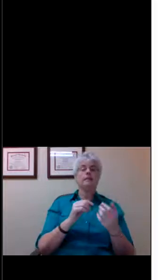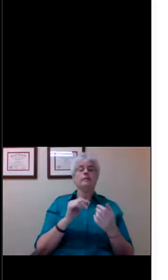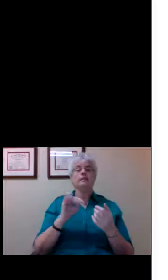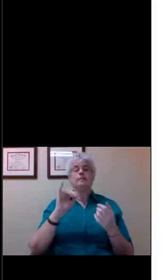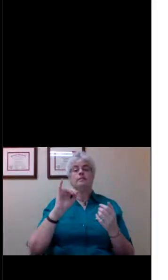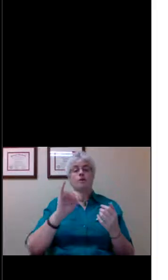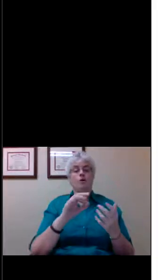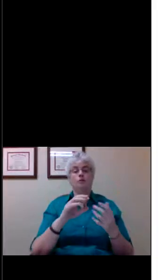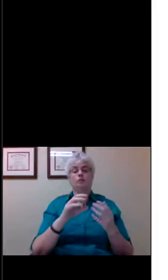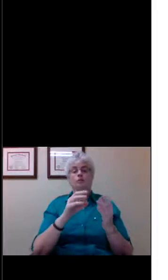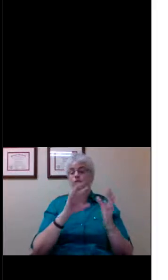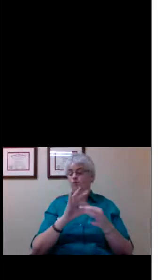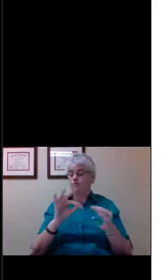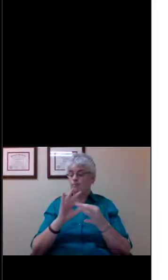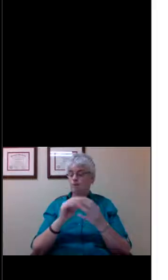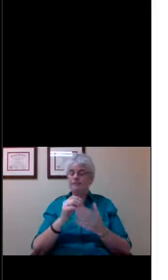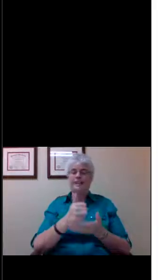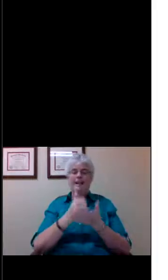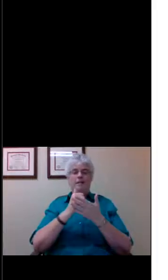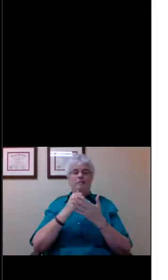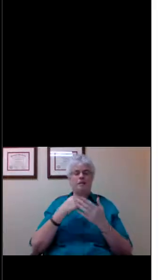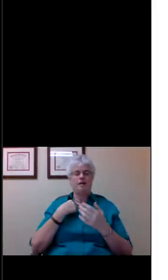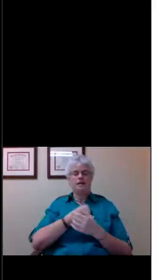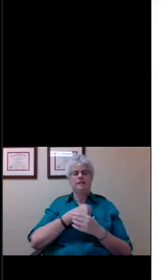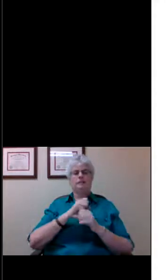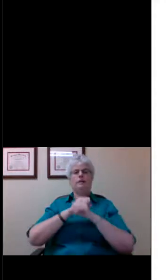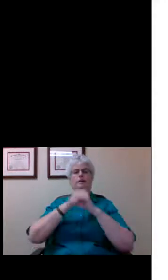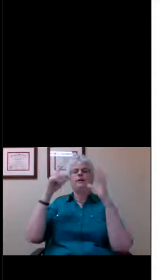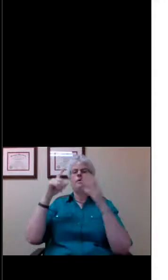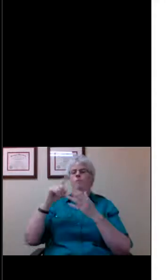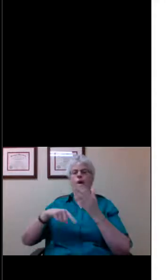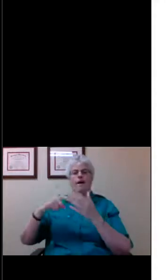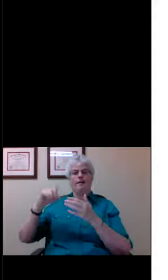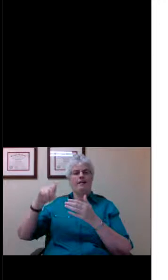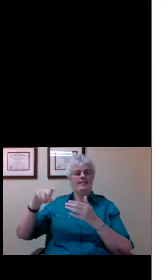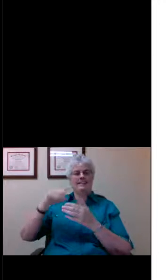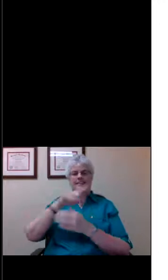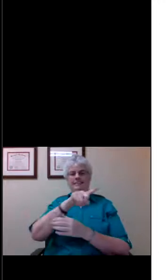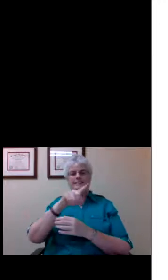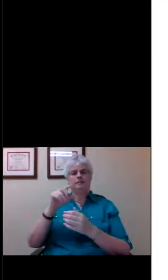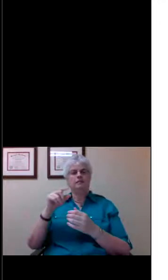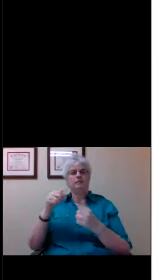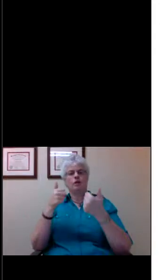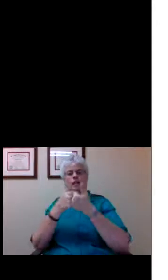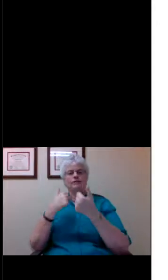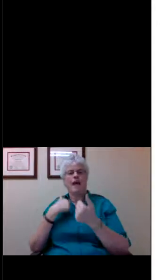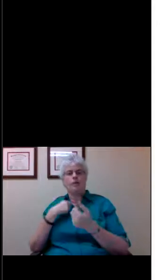reviewed all of that and then those reports helped us get a better sense of